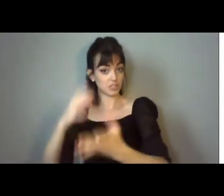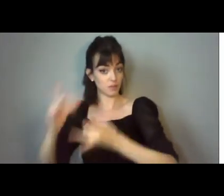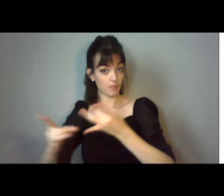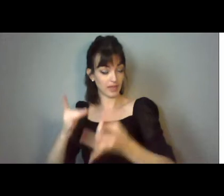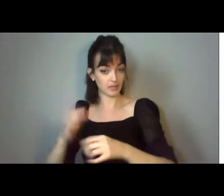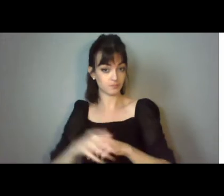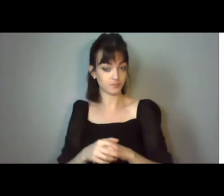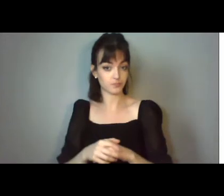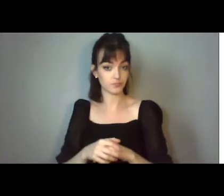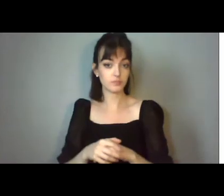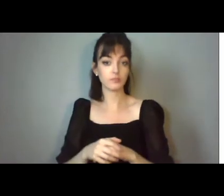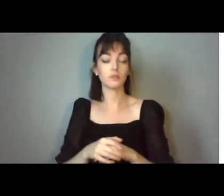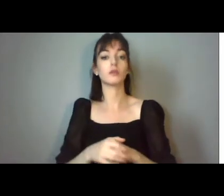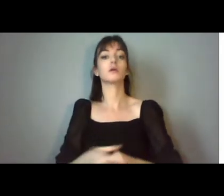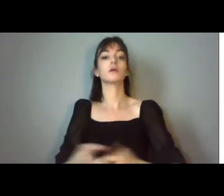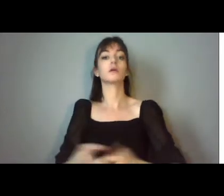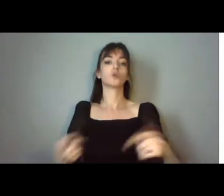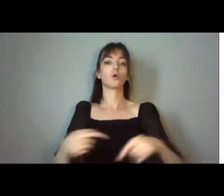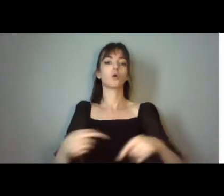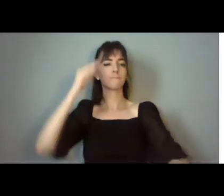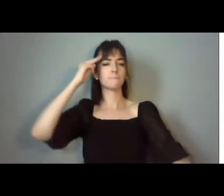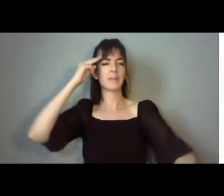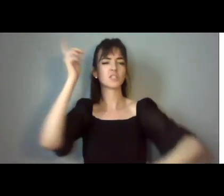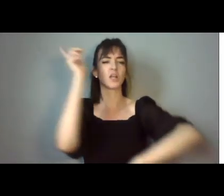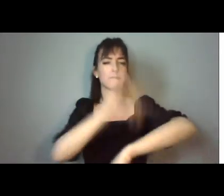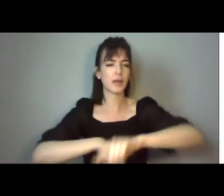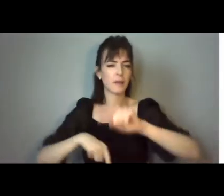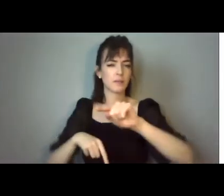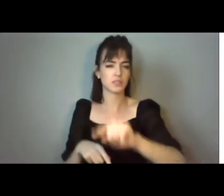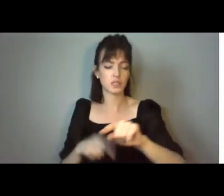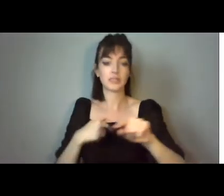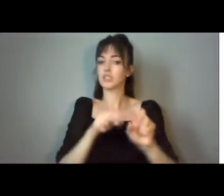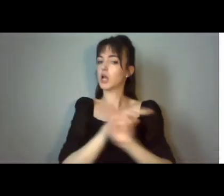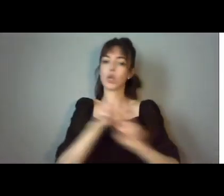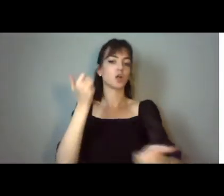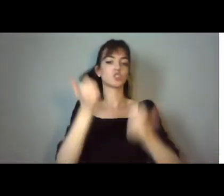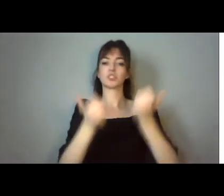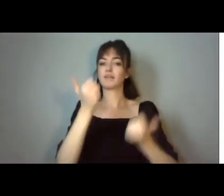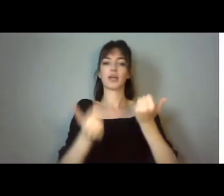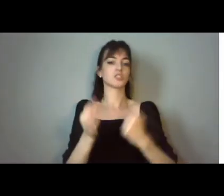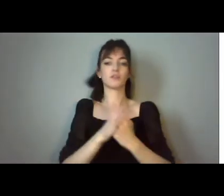actual impairment of mental capacity is not a justification for the denial of legal capacity,